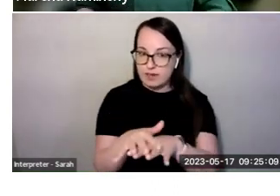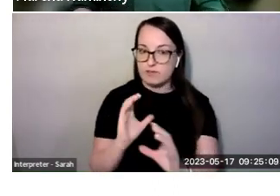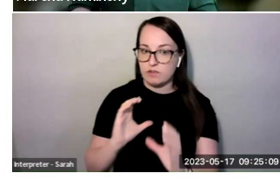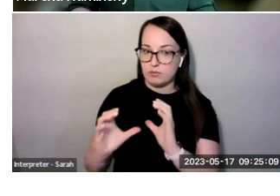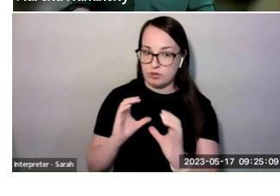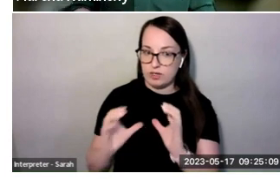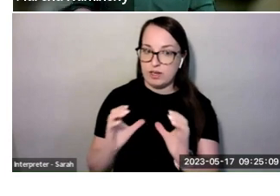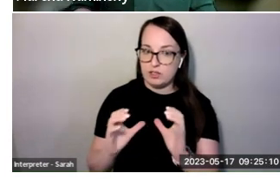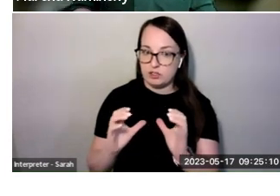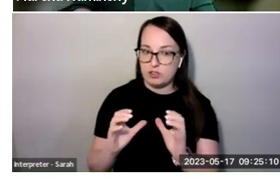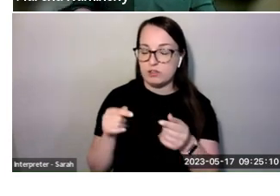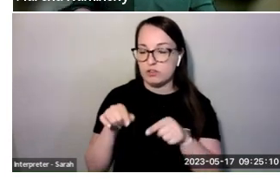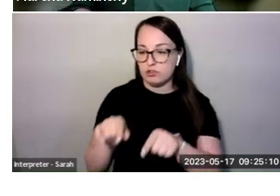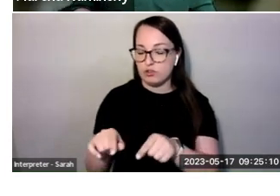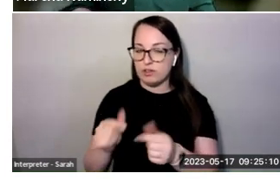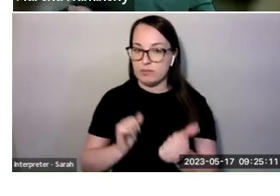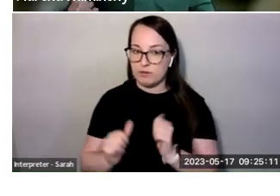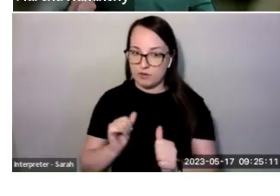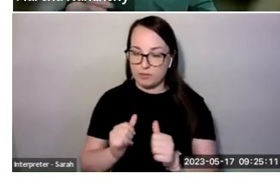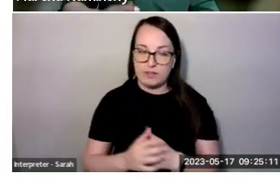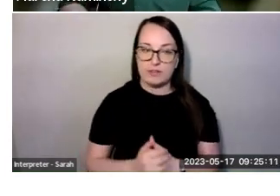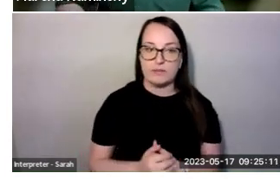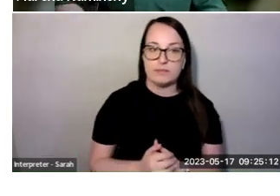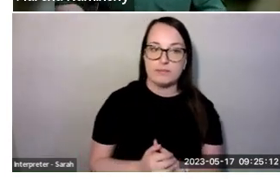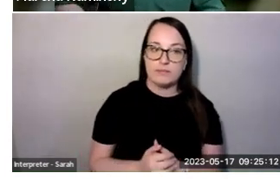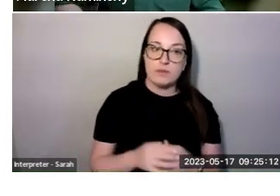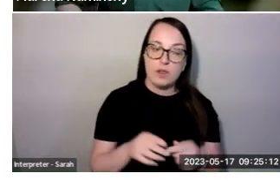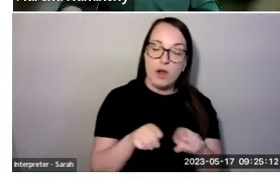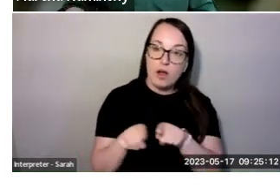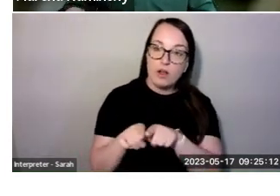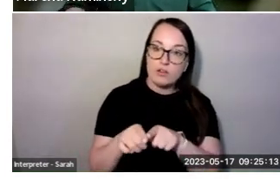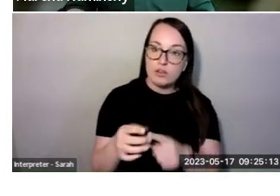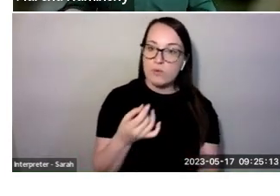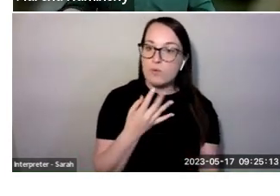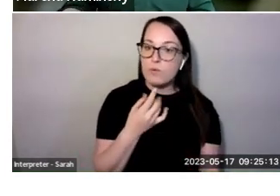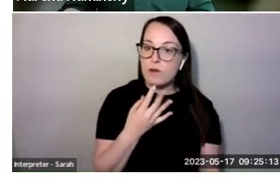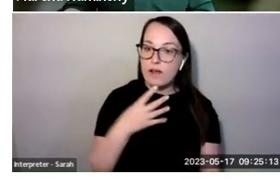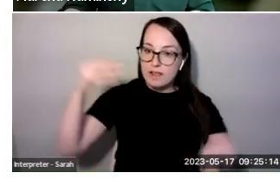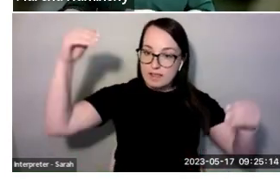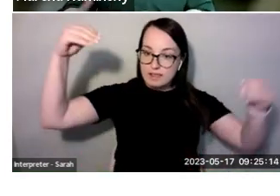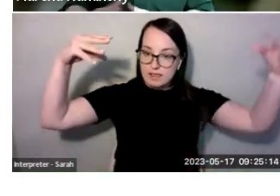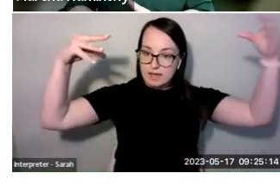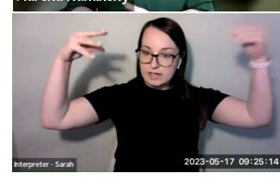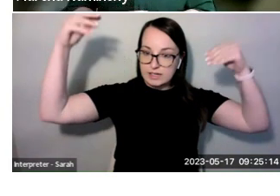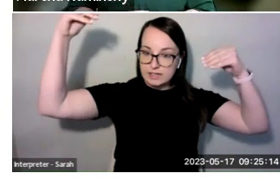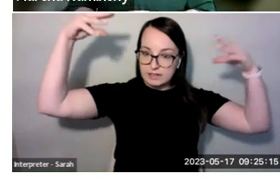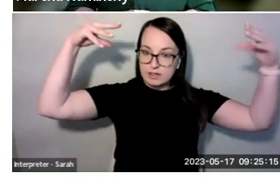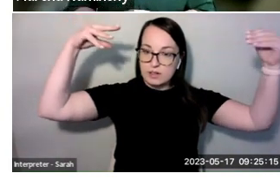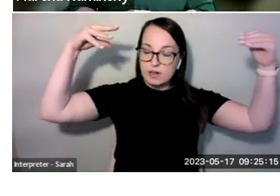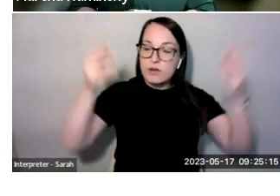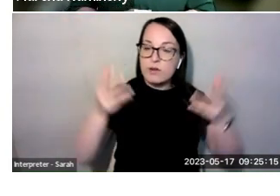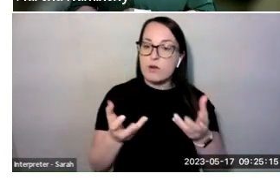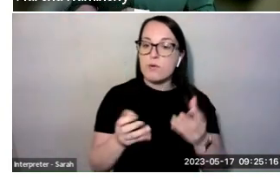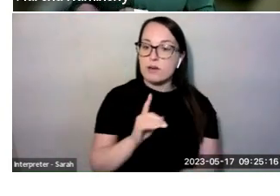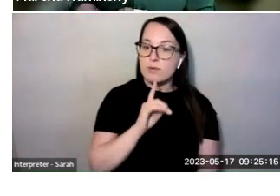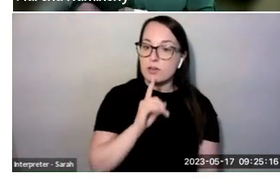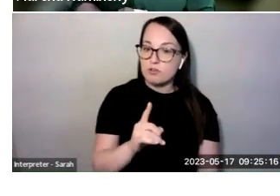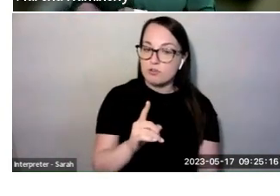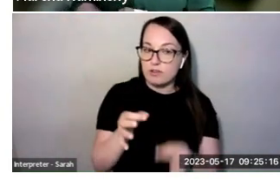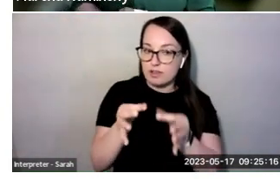insight for effective communication. As always, lighting -- if you have a